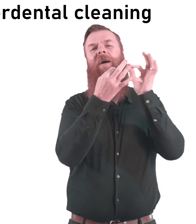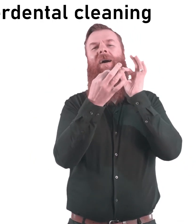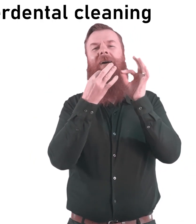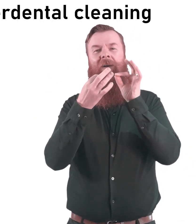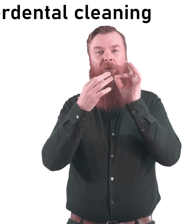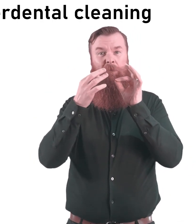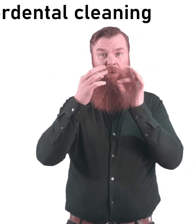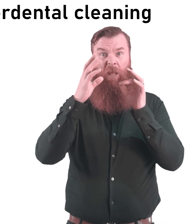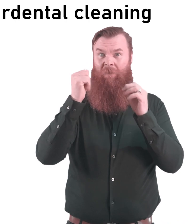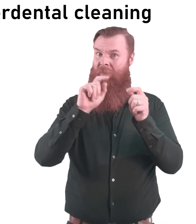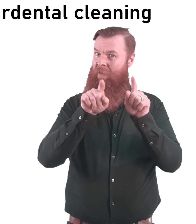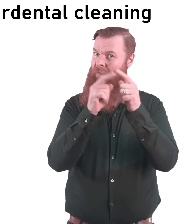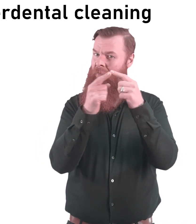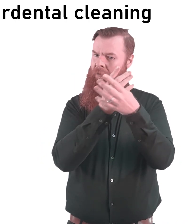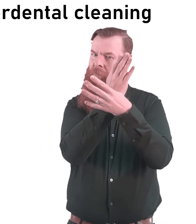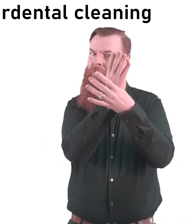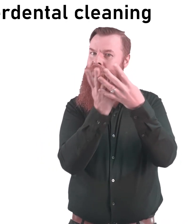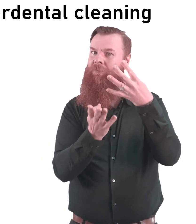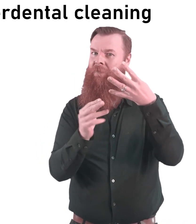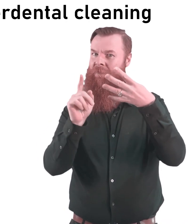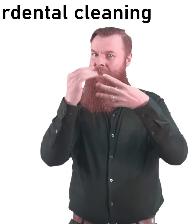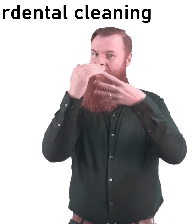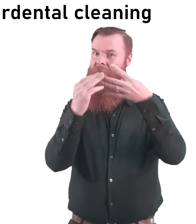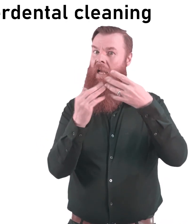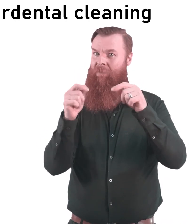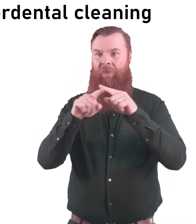There are now other options to clean in between your teeth.